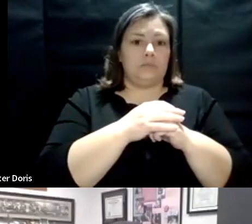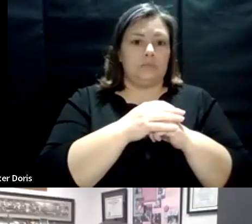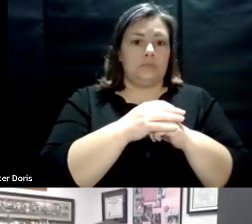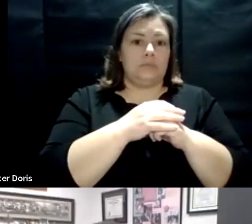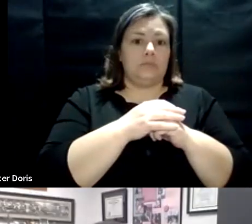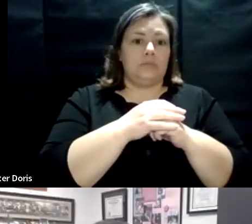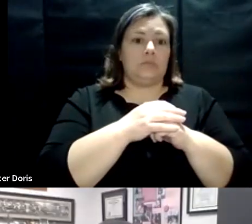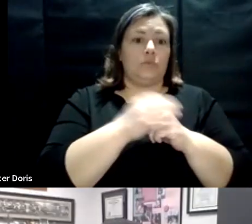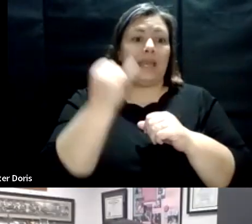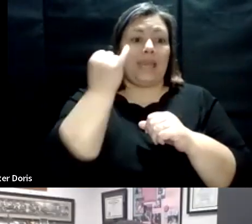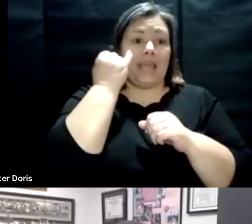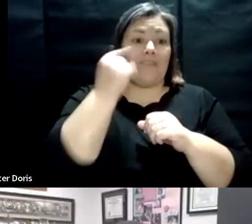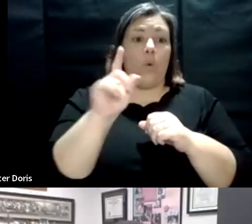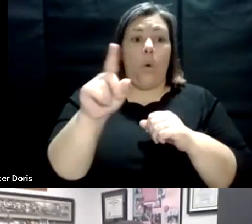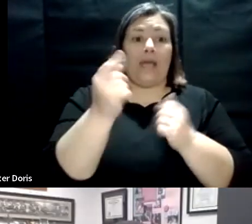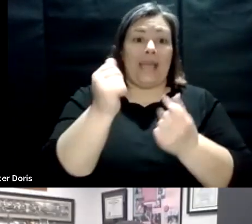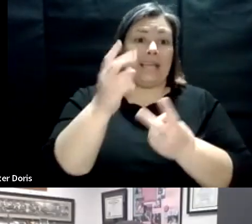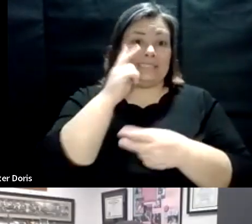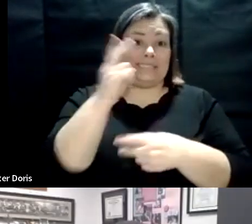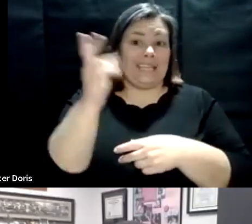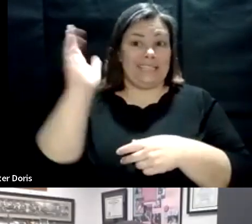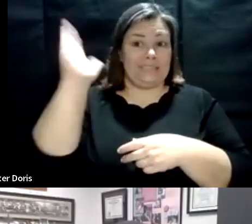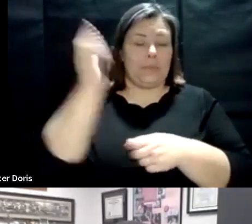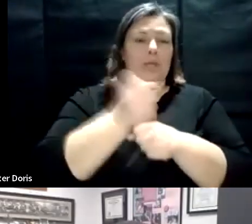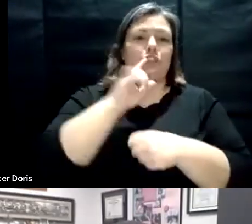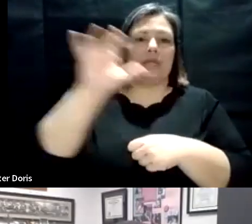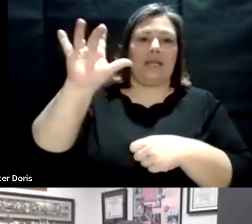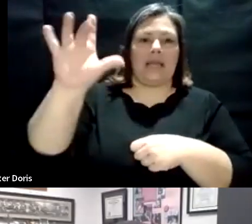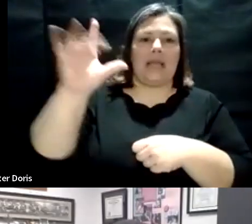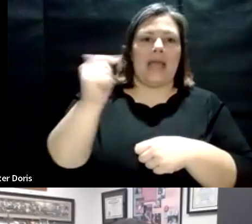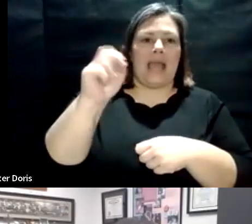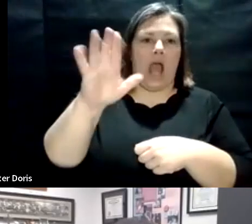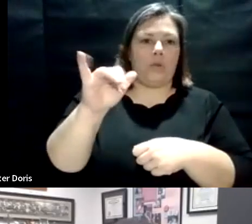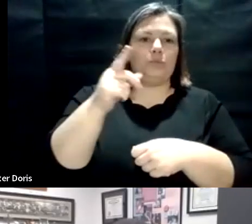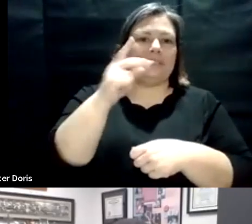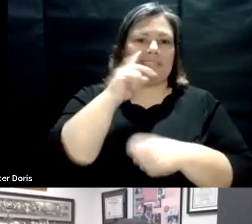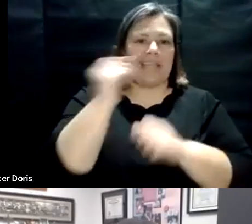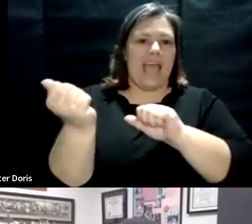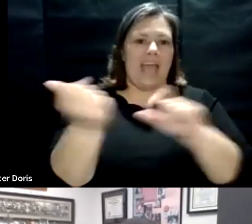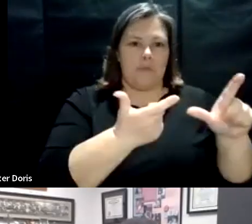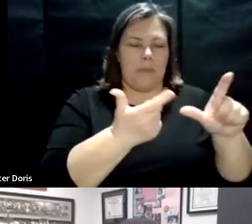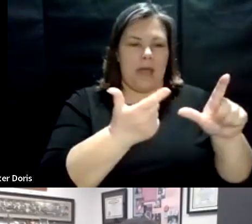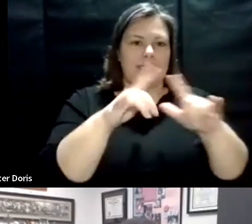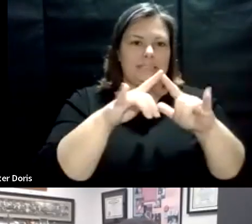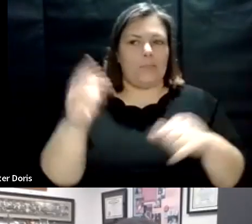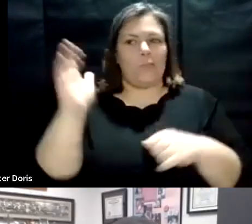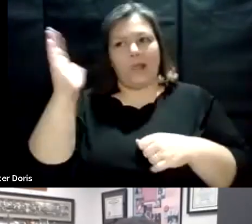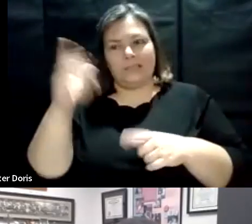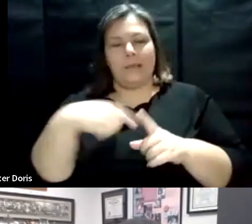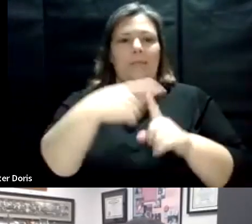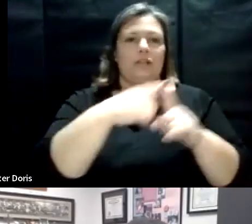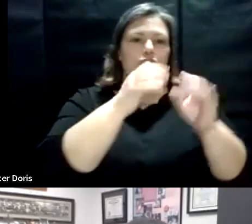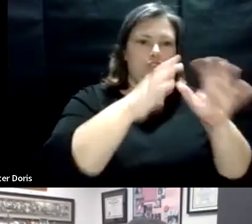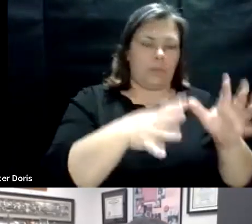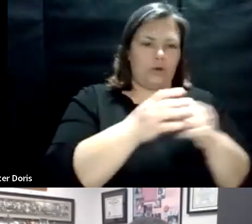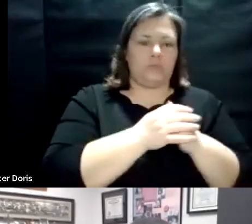You can do captioning by selecting CC tab for sign language interpreter you can find interpreter oh screen and interpreter Doris or interpreter Jen.